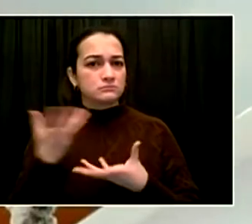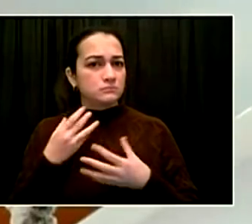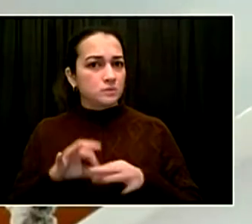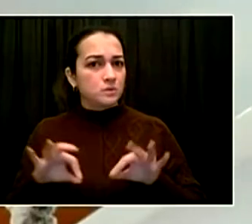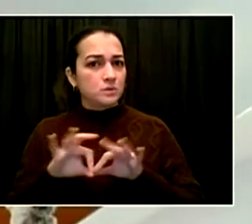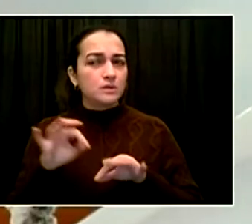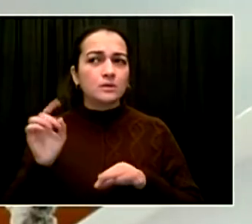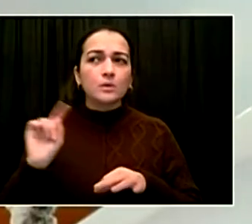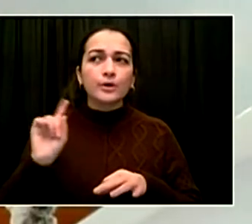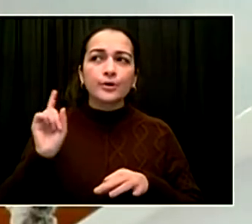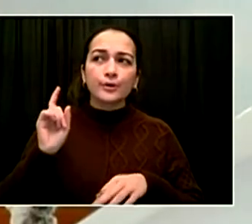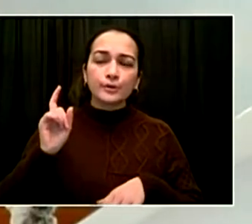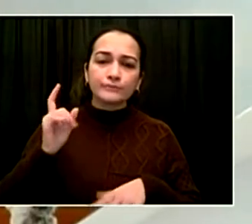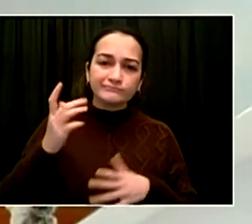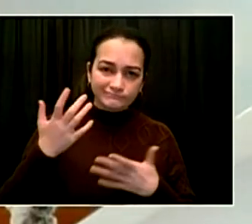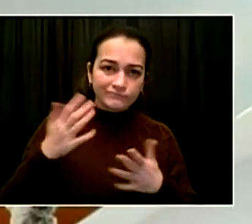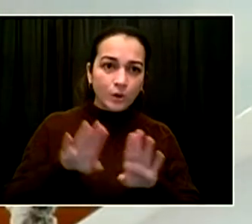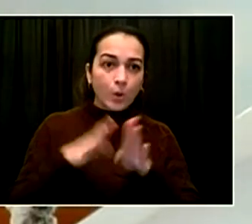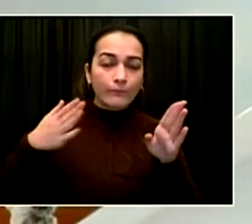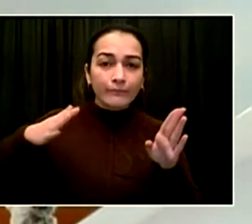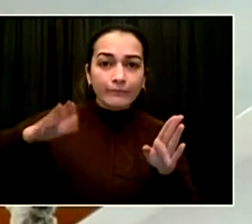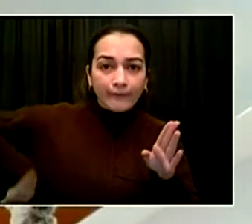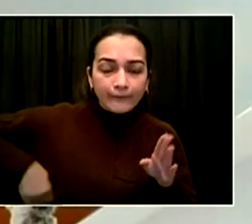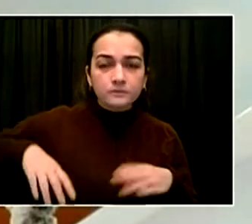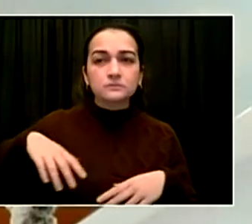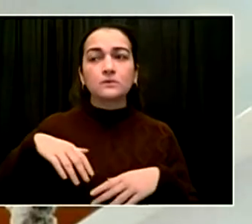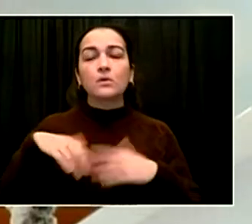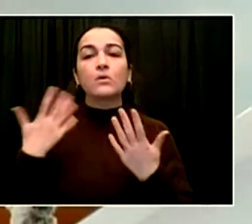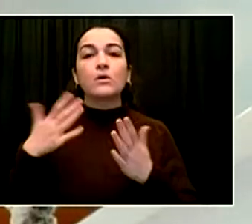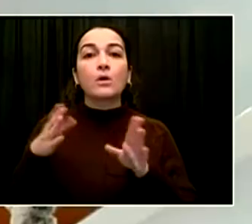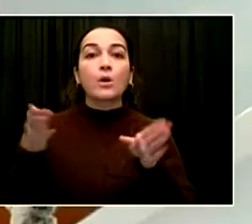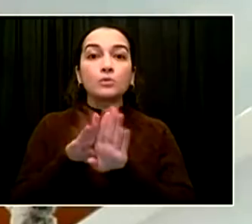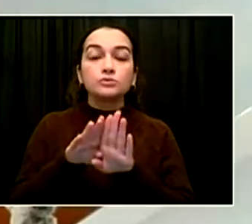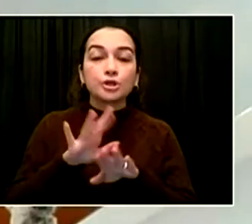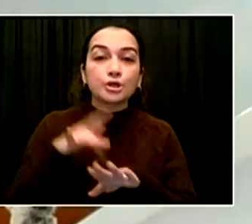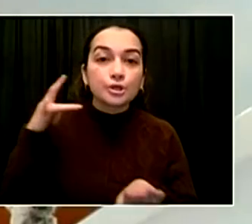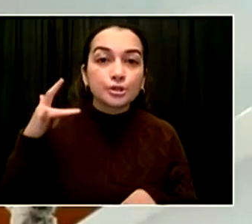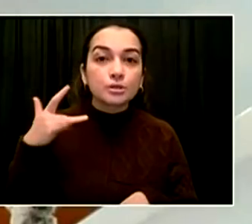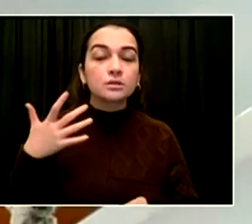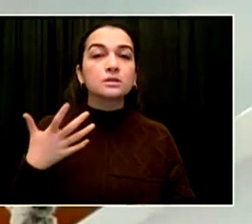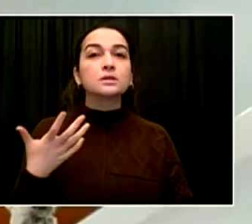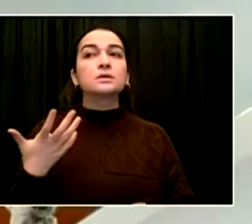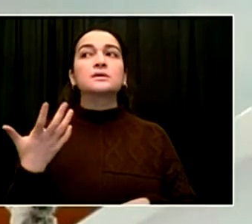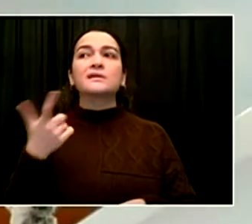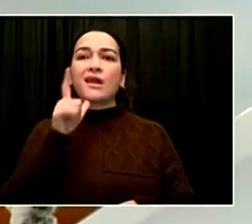OPENING OR WHETHER THERE'S BEEN A LACK OF CLARIFY ABOUT PEOPLE